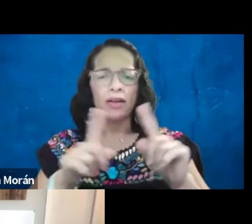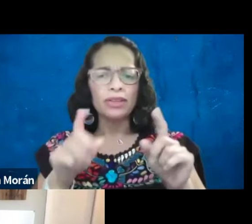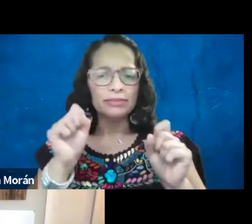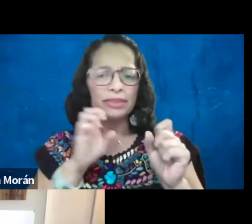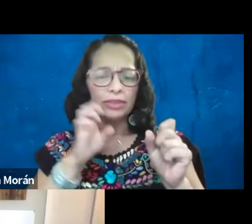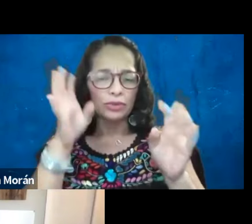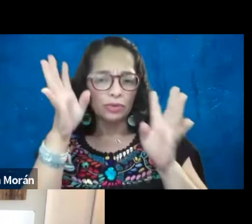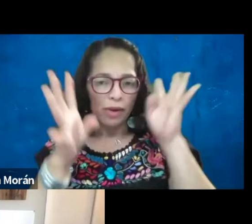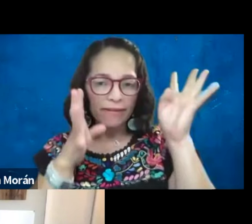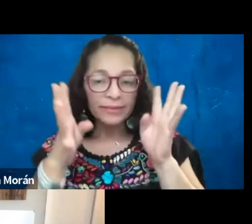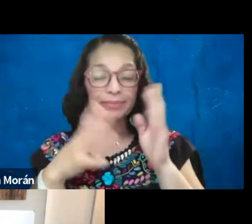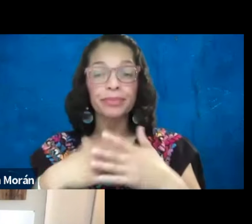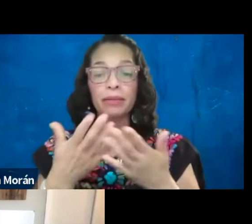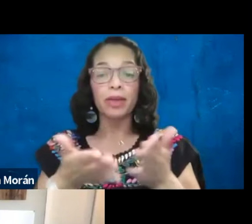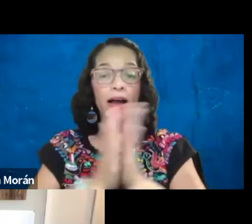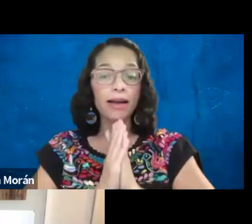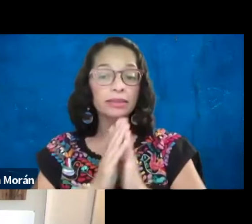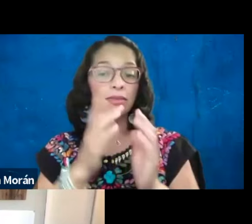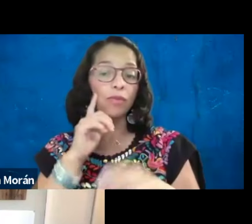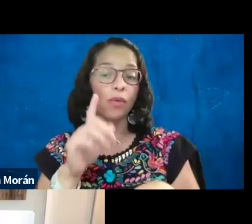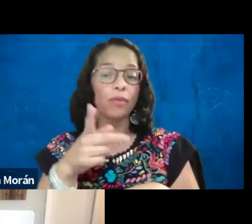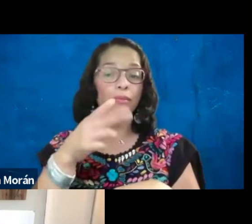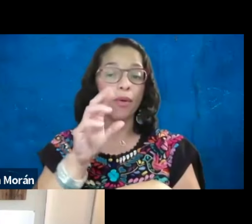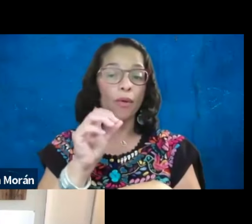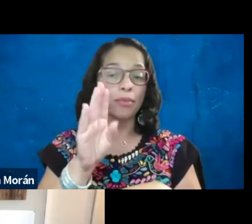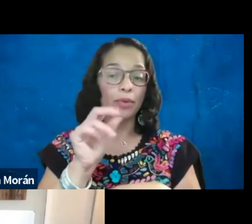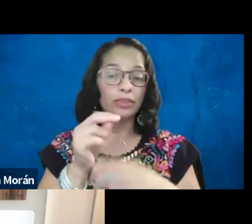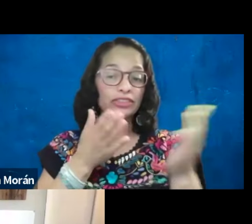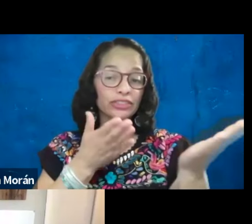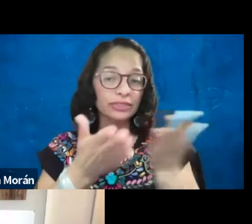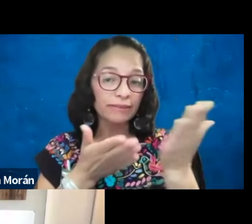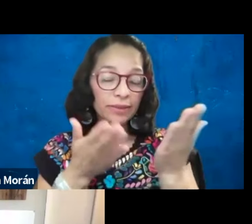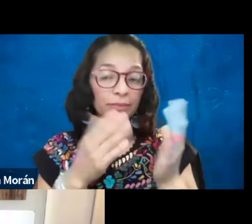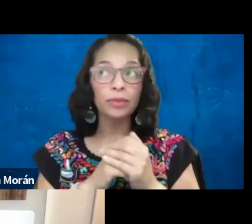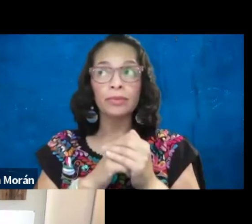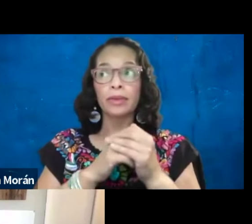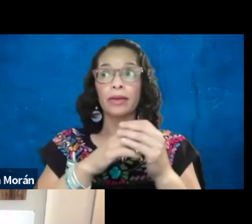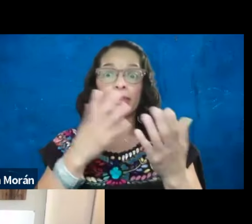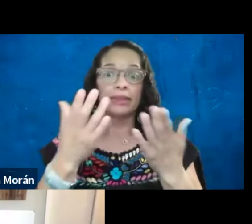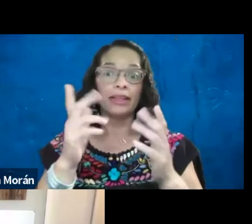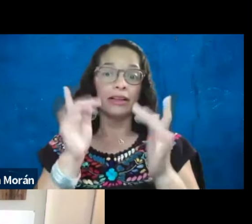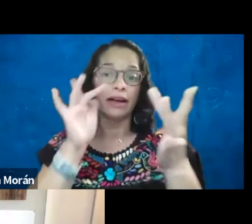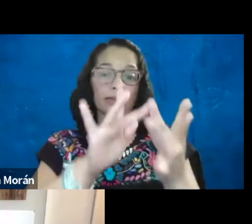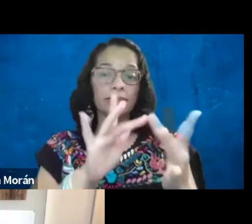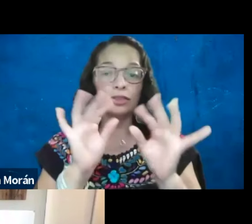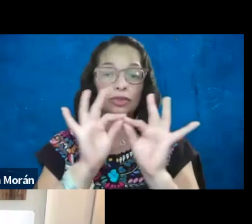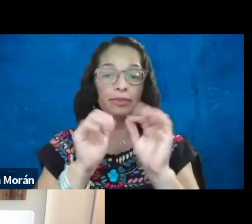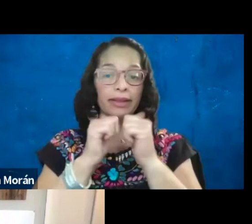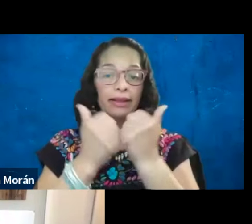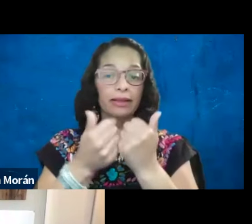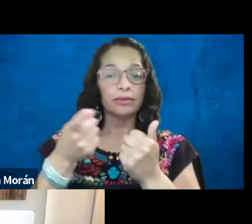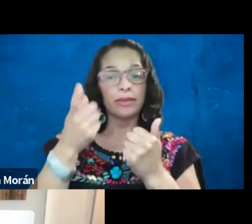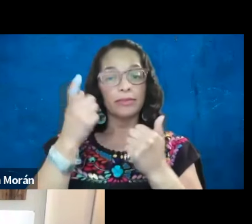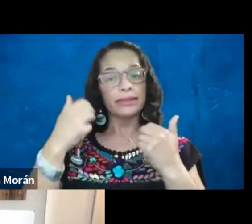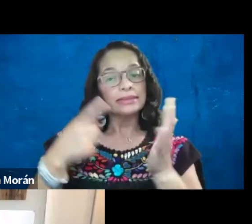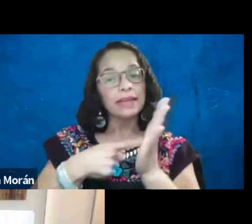is but you know there's other ways to get creative you can try to reach out for pro bono services you